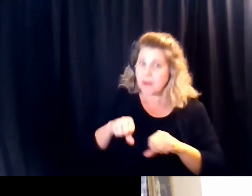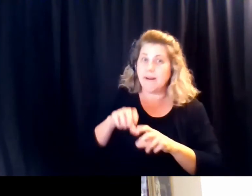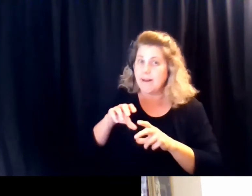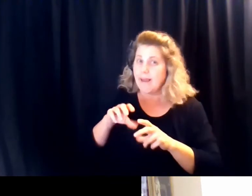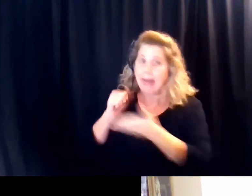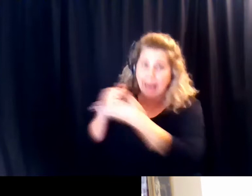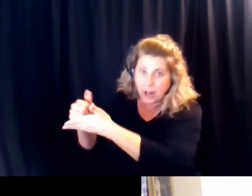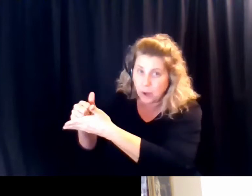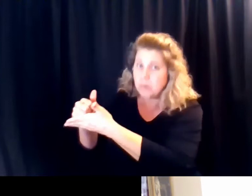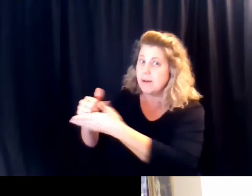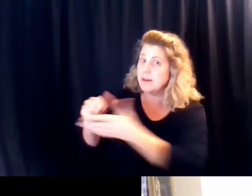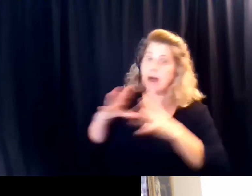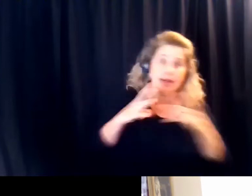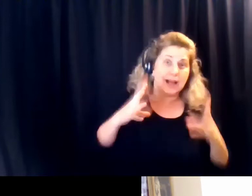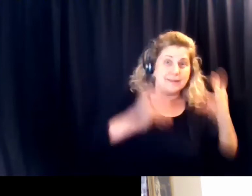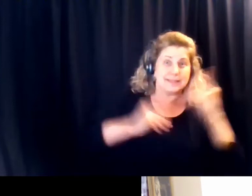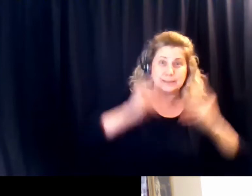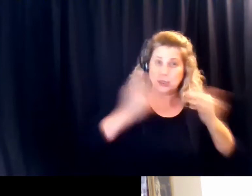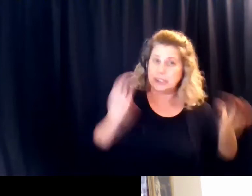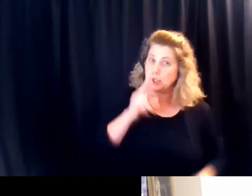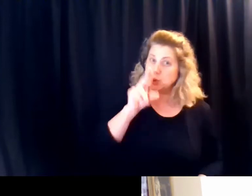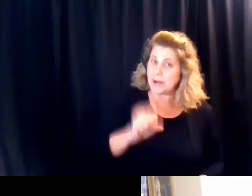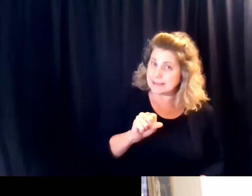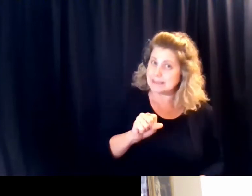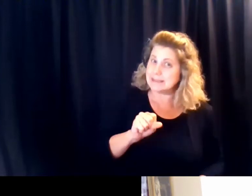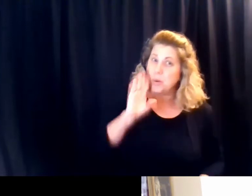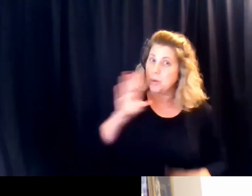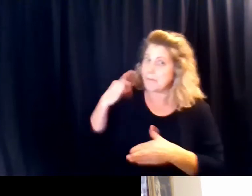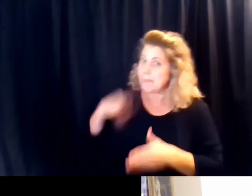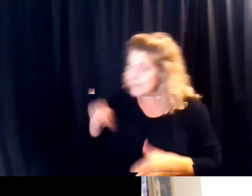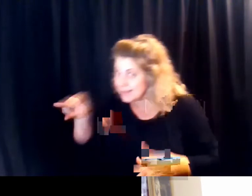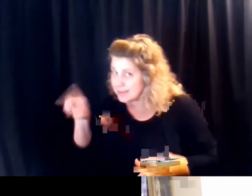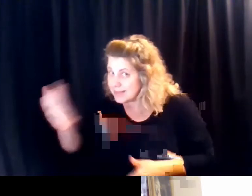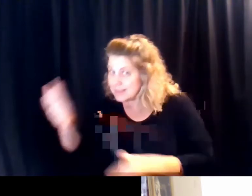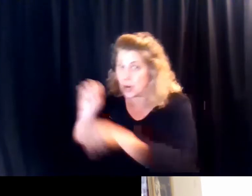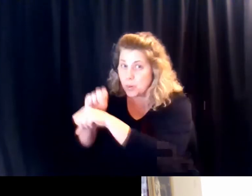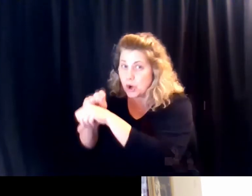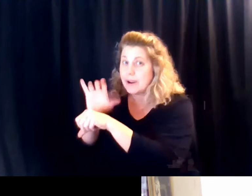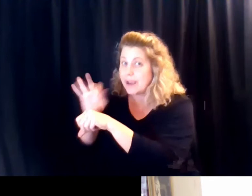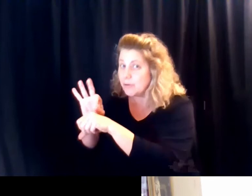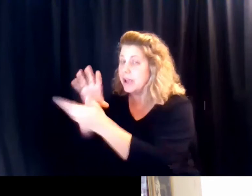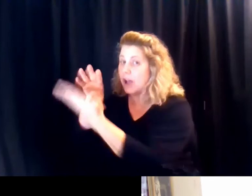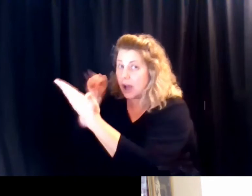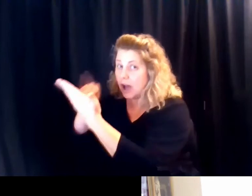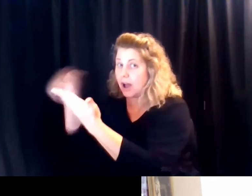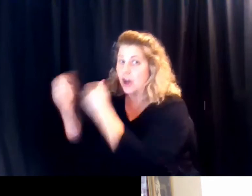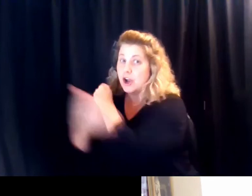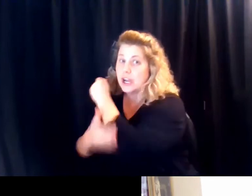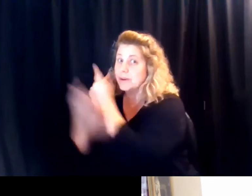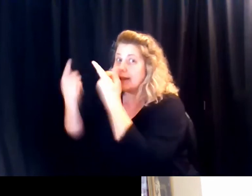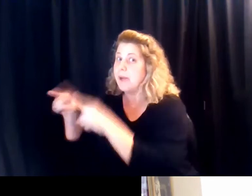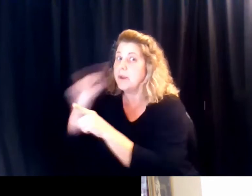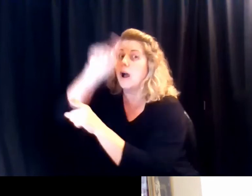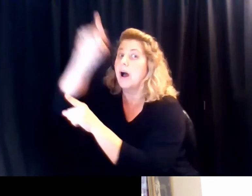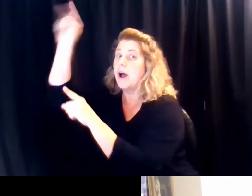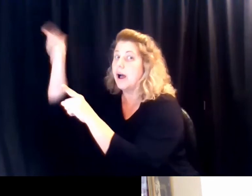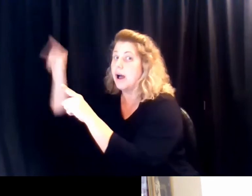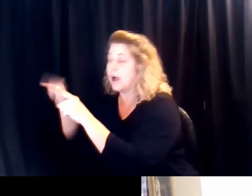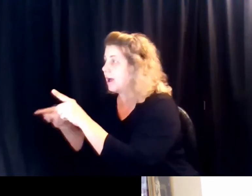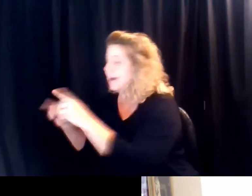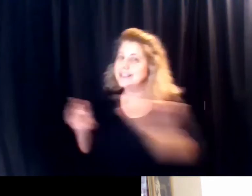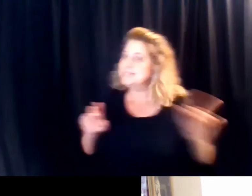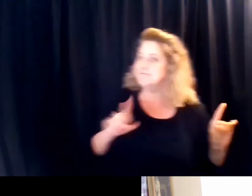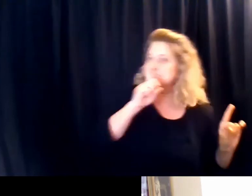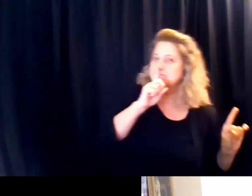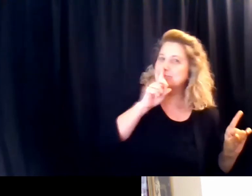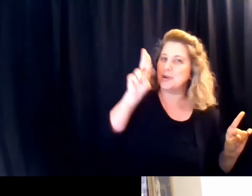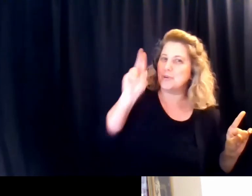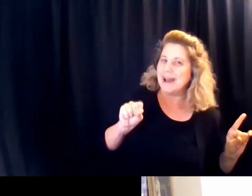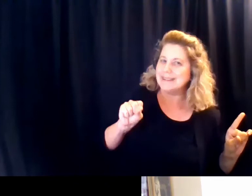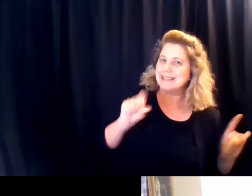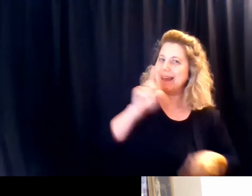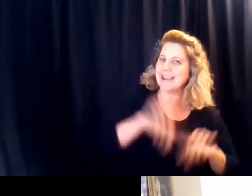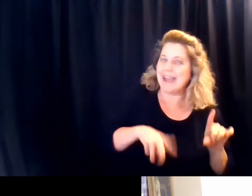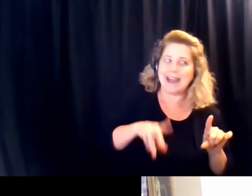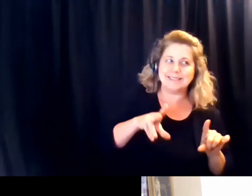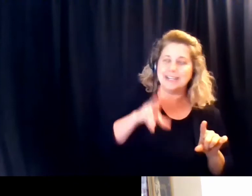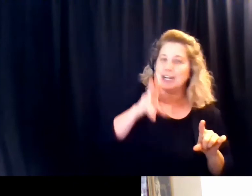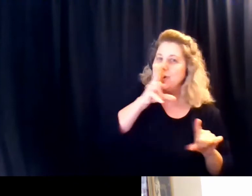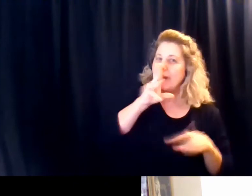Judith Heumann: Republicans that supported this, but the vast majority didn't. And so we fail the first time. Then the second term for President Obama, we started again and we